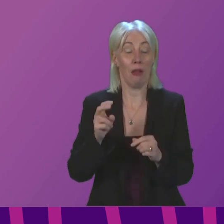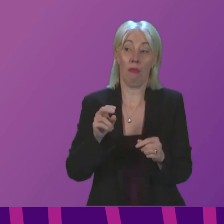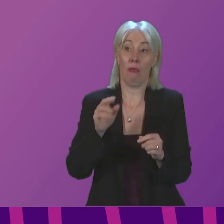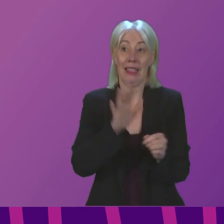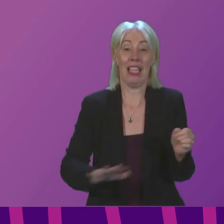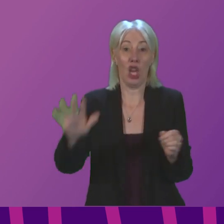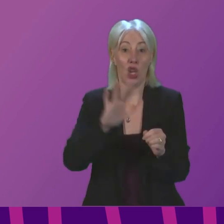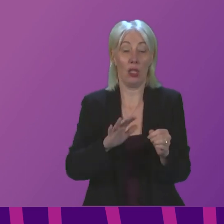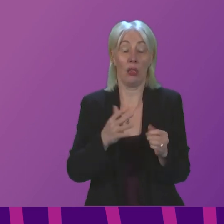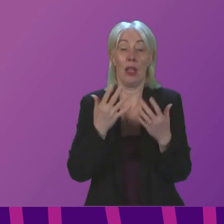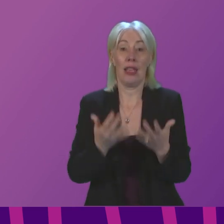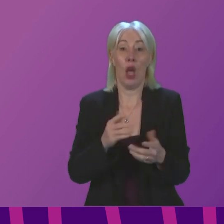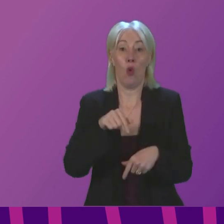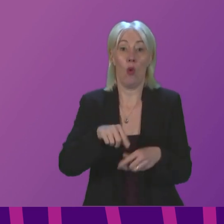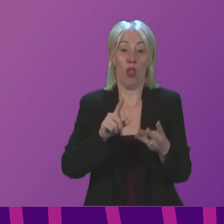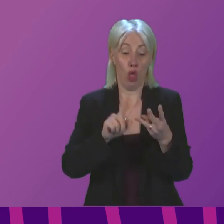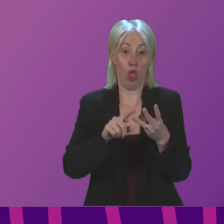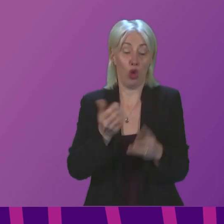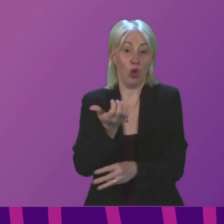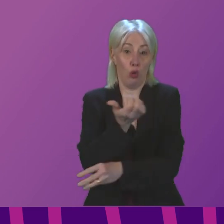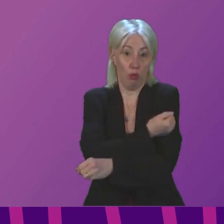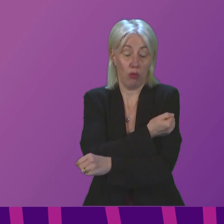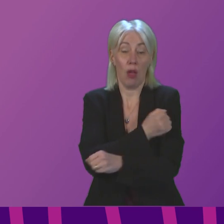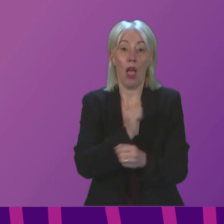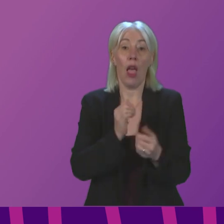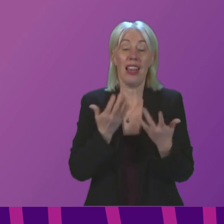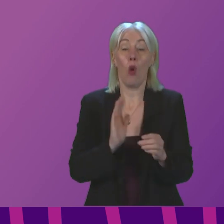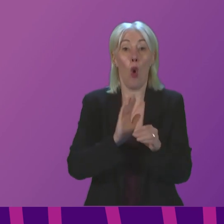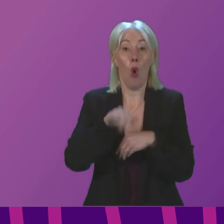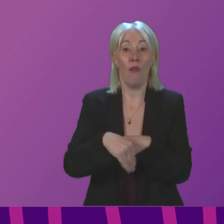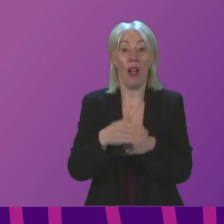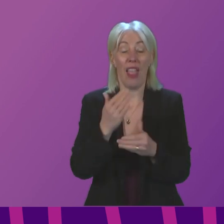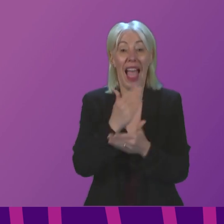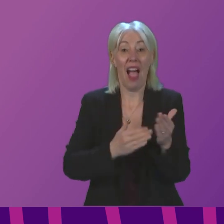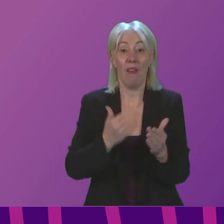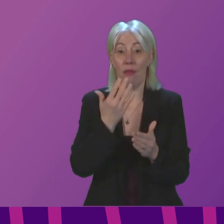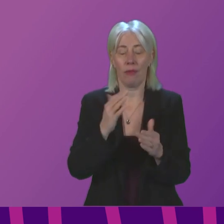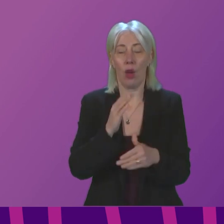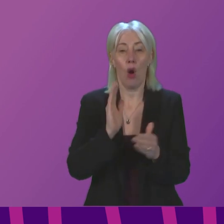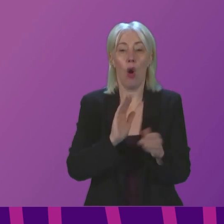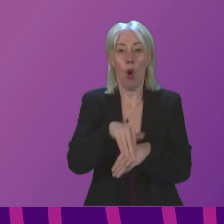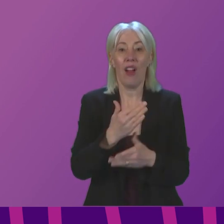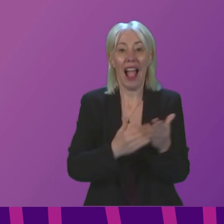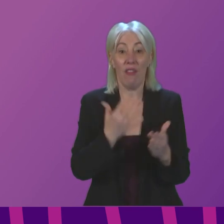to half of over-50s? I remind members that I am part of NHS Dumfries and Galloway’s